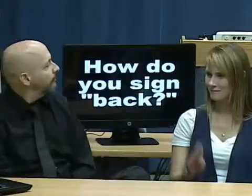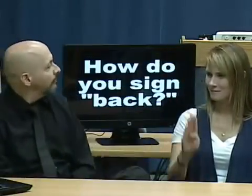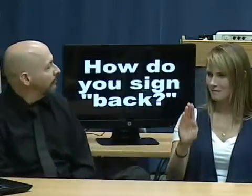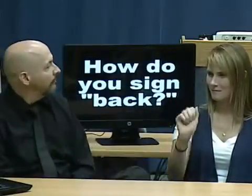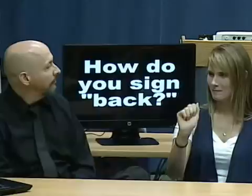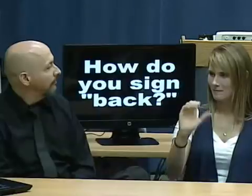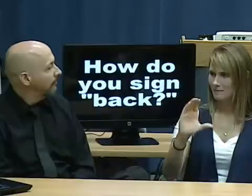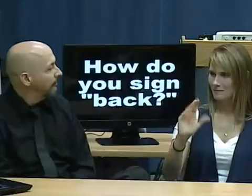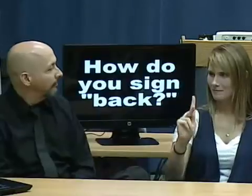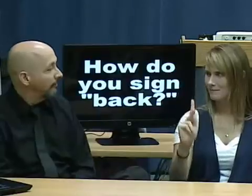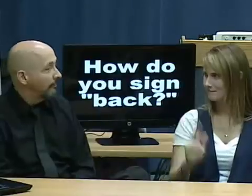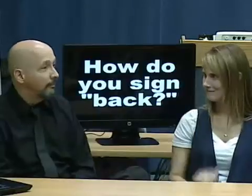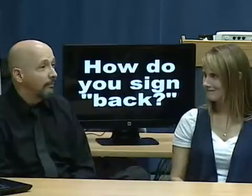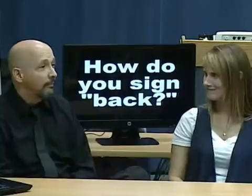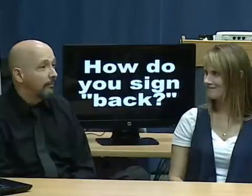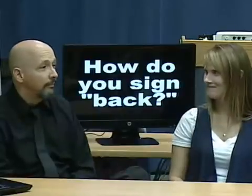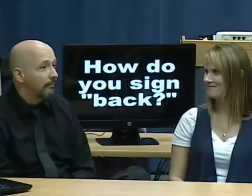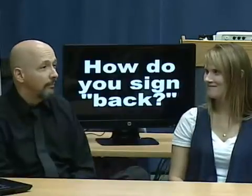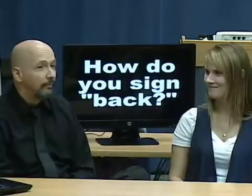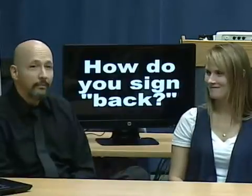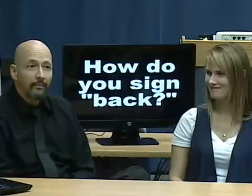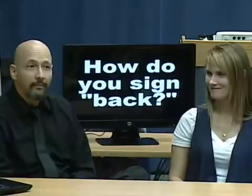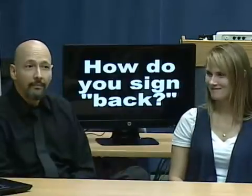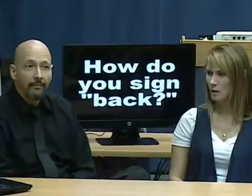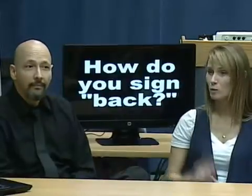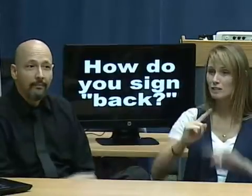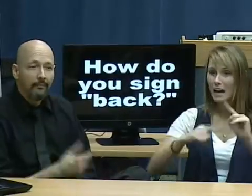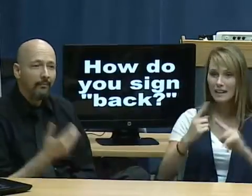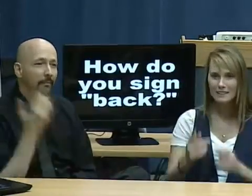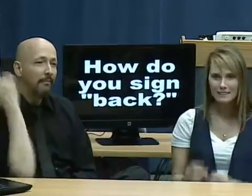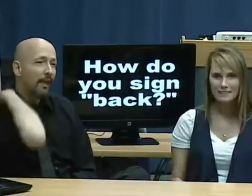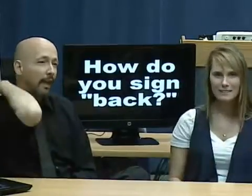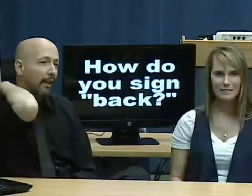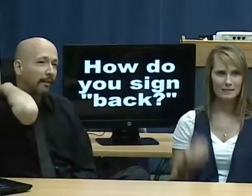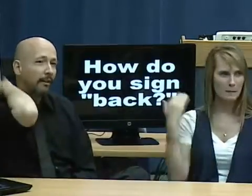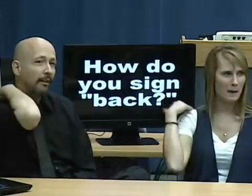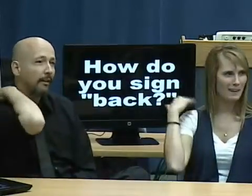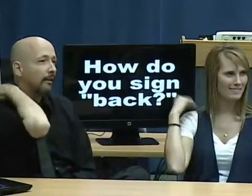B-A-C-K. Or sign it? Back.